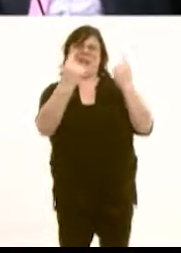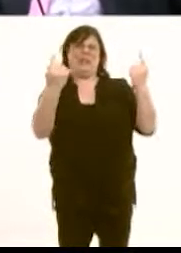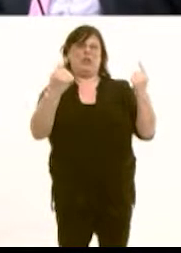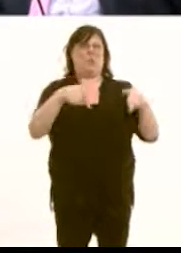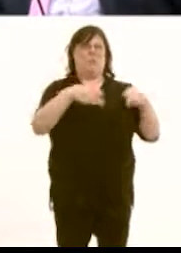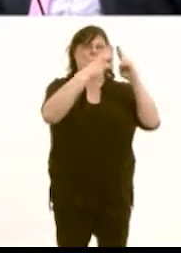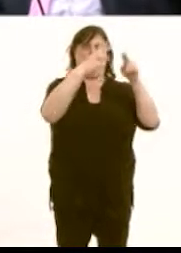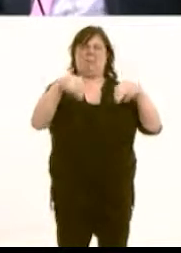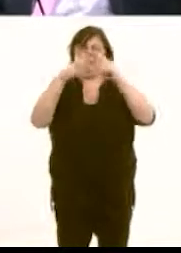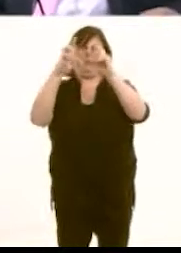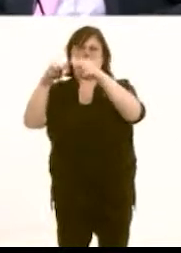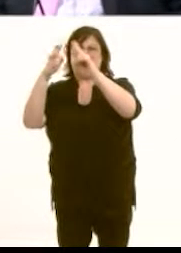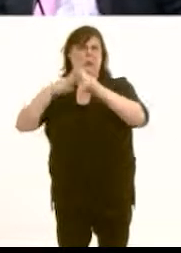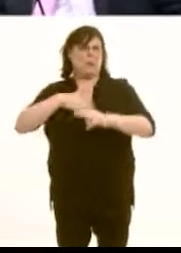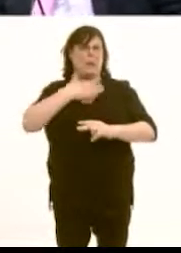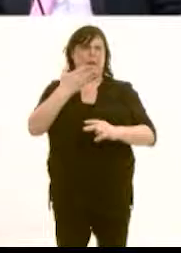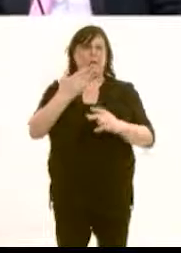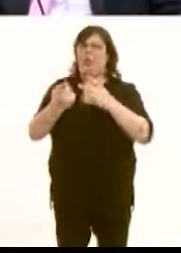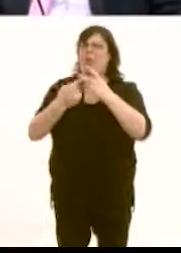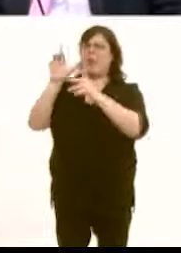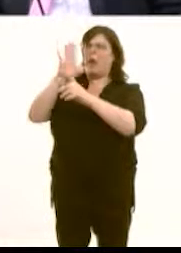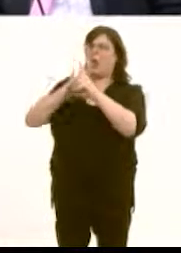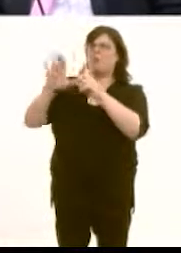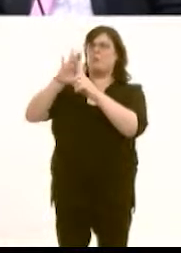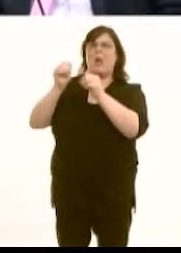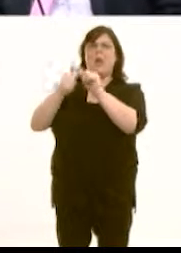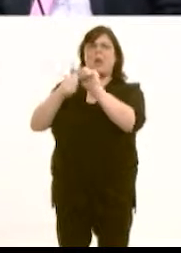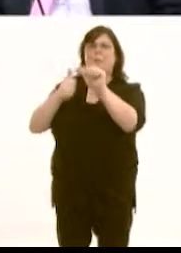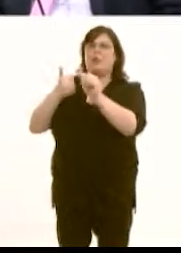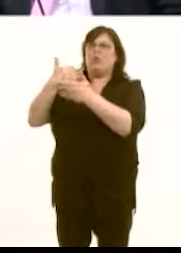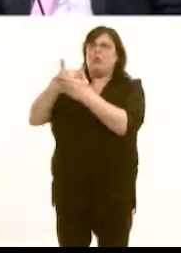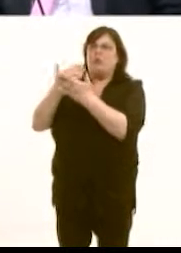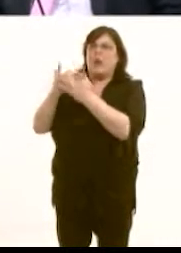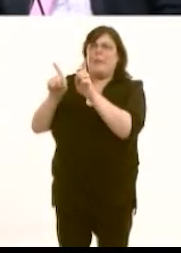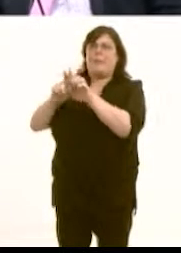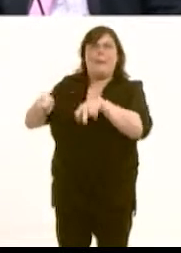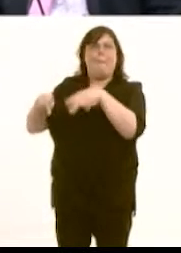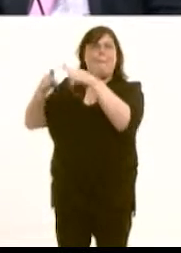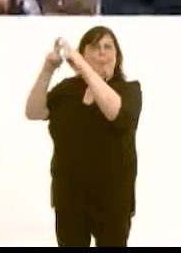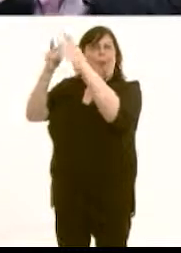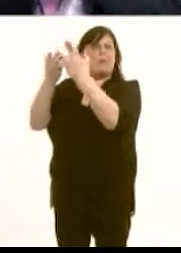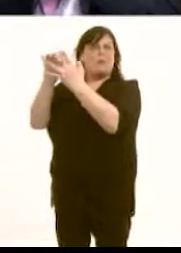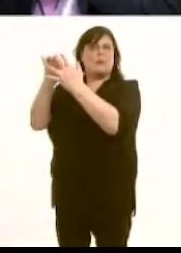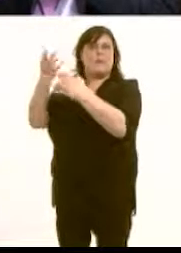In other countries, masts are shared and Iíd urge them certainly to do that.